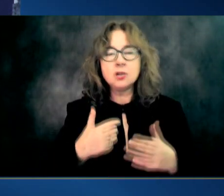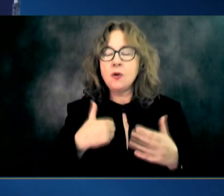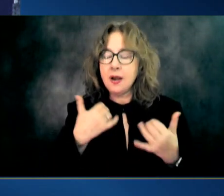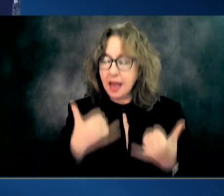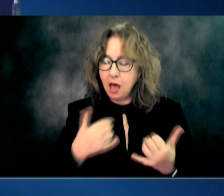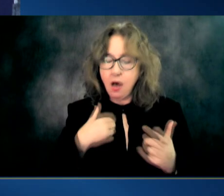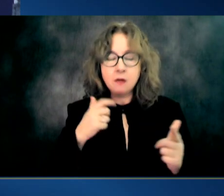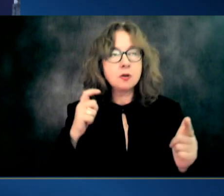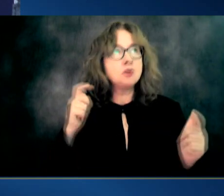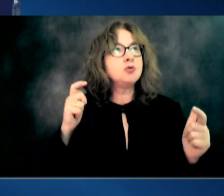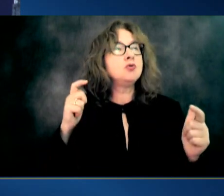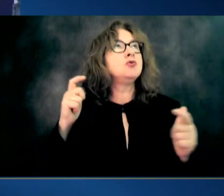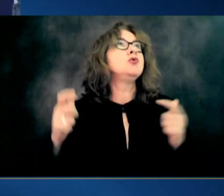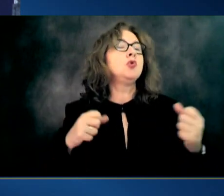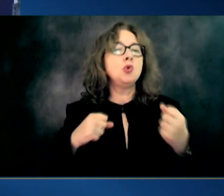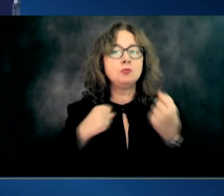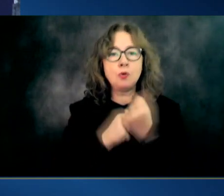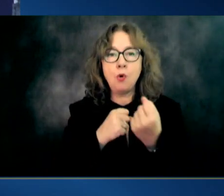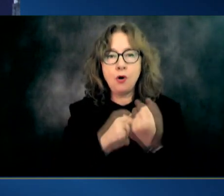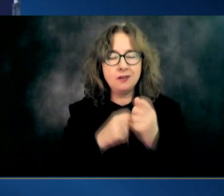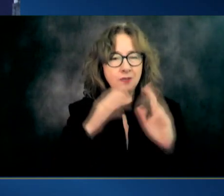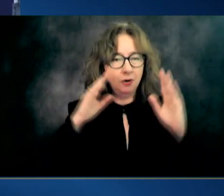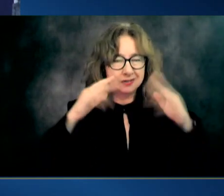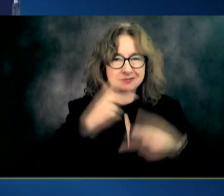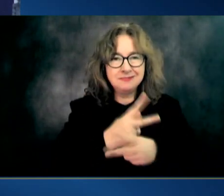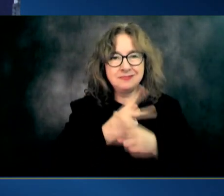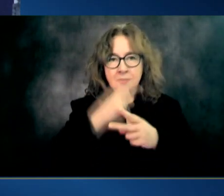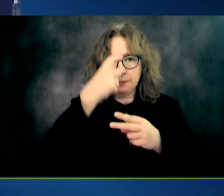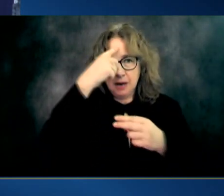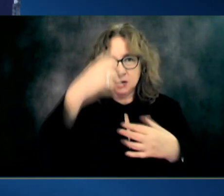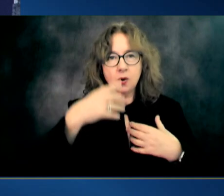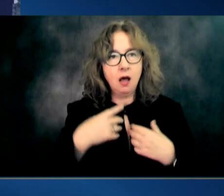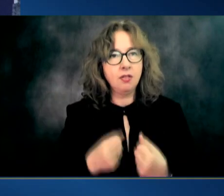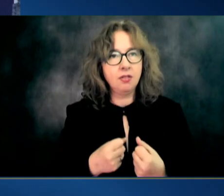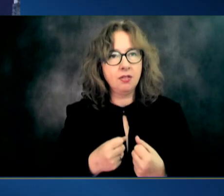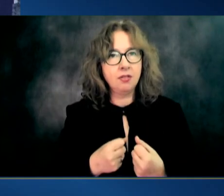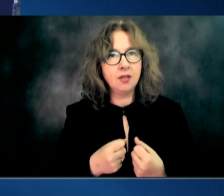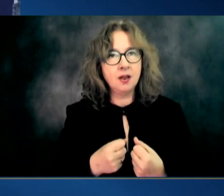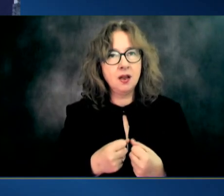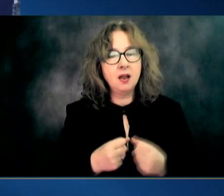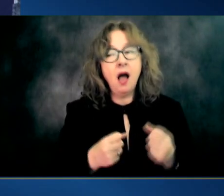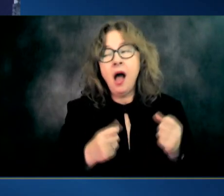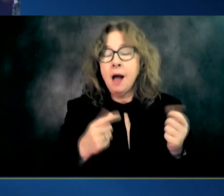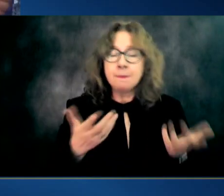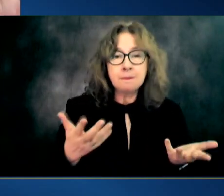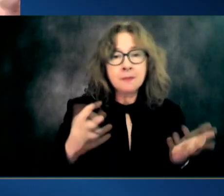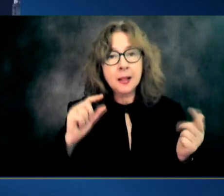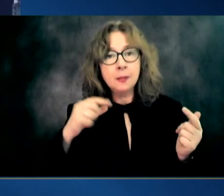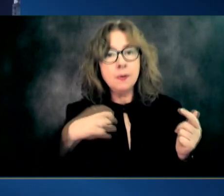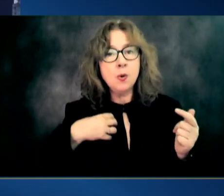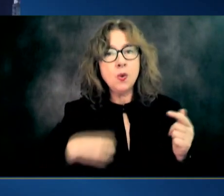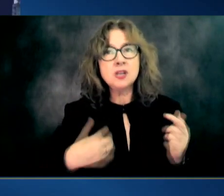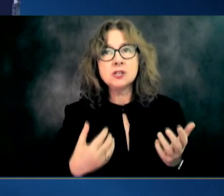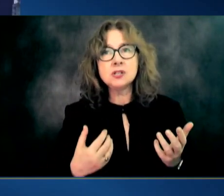for mental health. And I almost wish I had more mental health while I had sickle cell. You know,